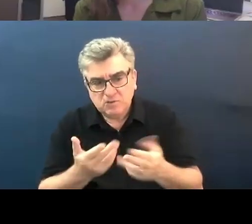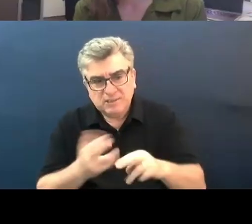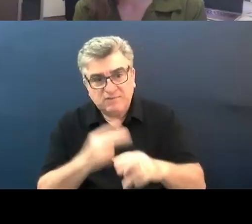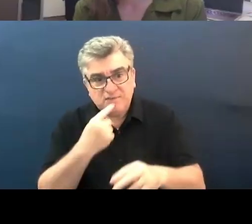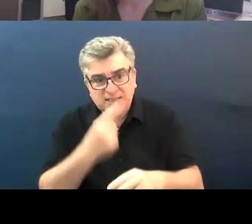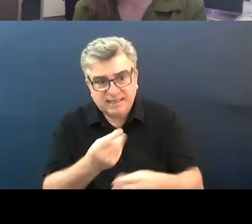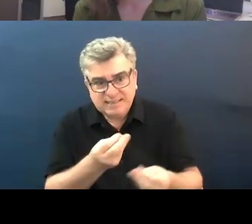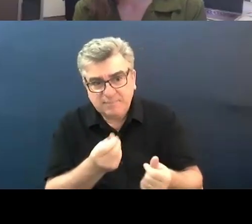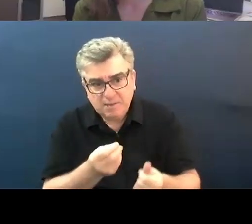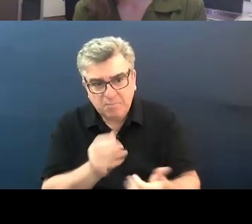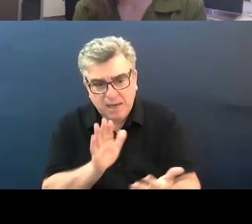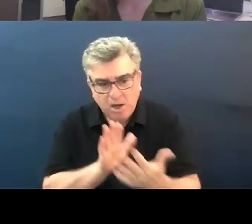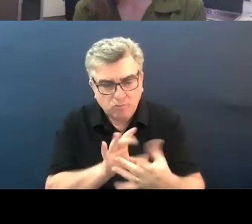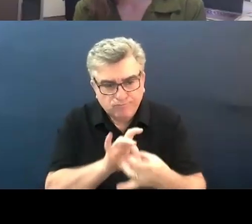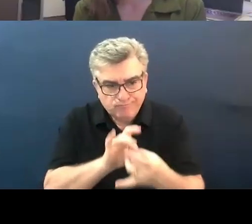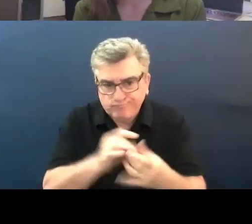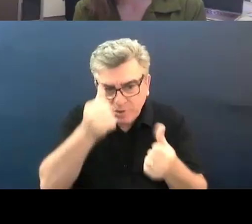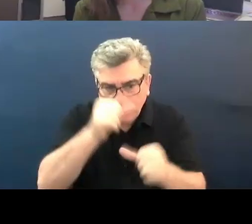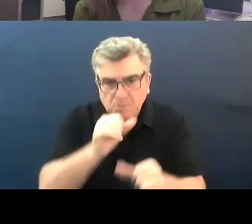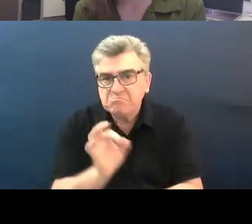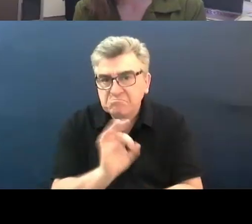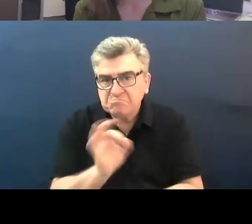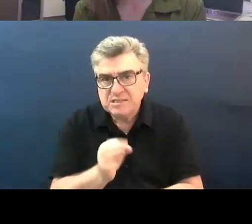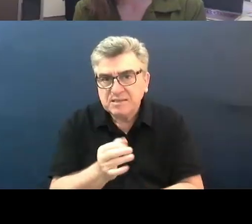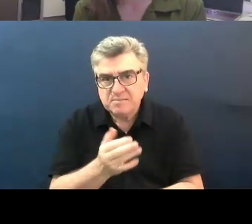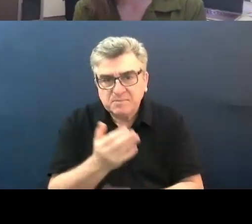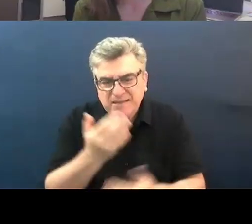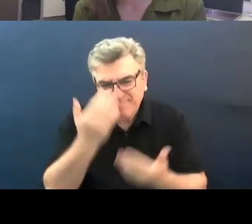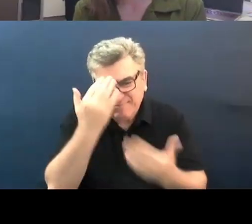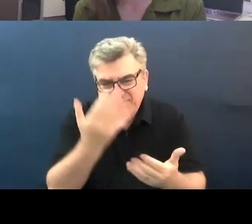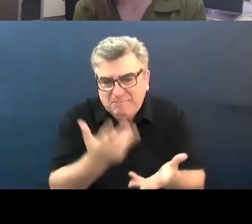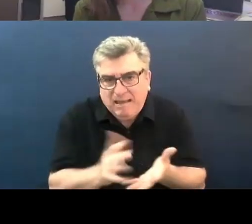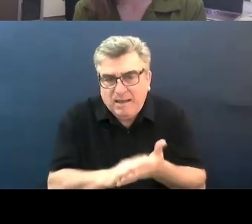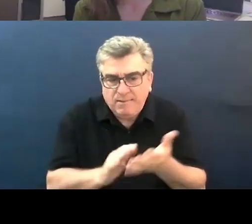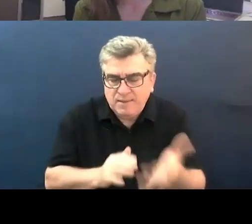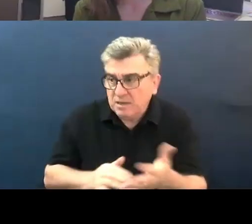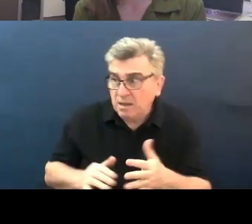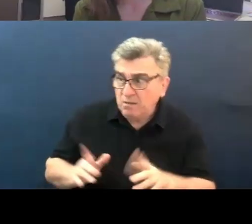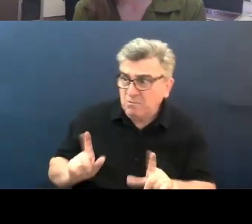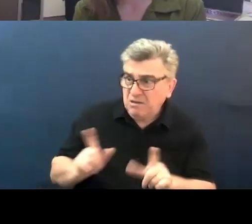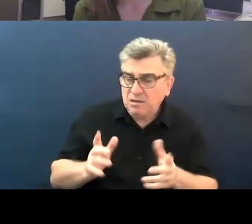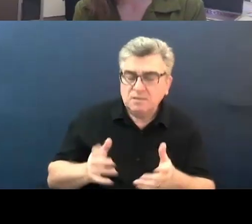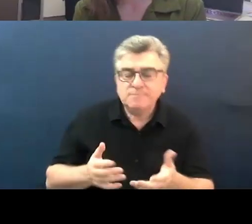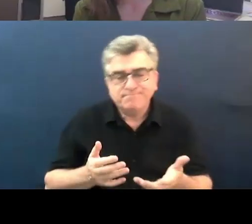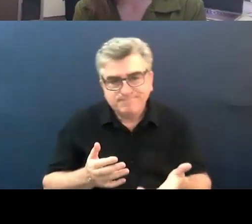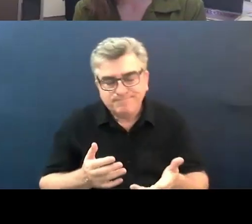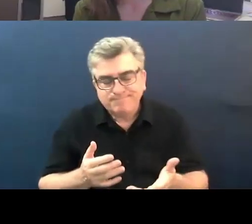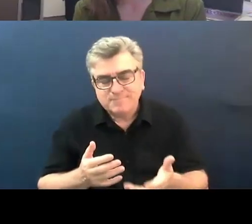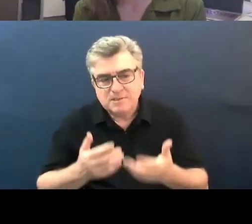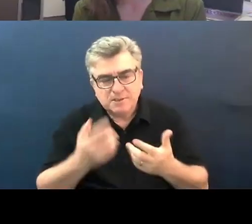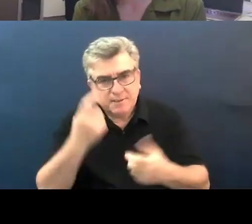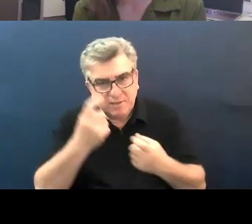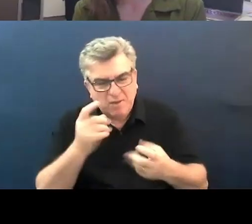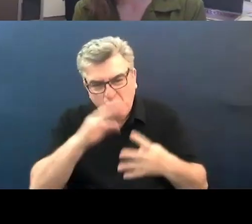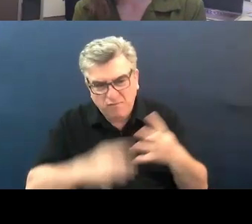we say it, and how we might be able to do that respectfully and explore that with the person.